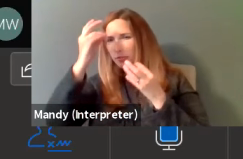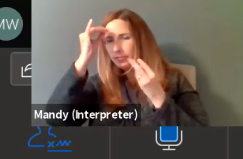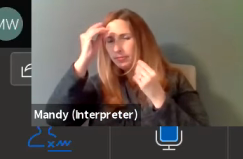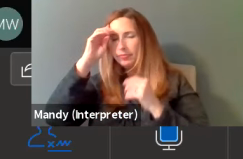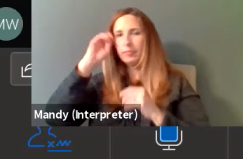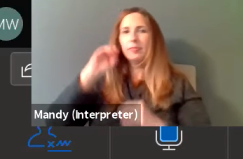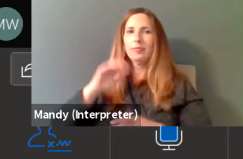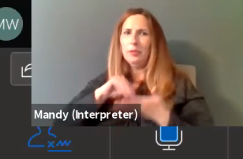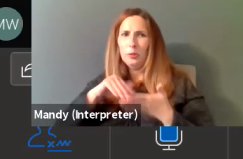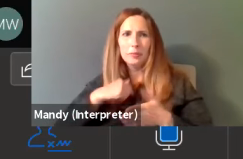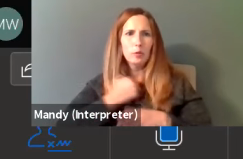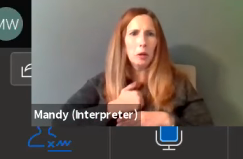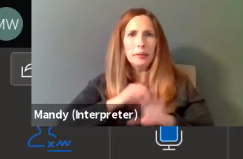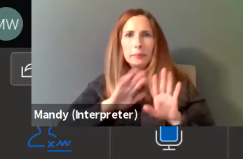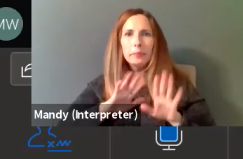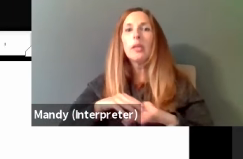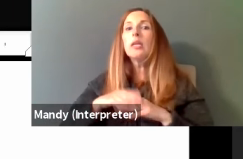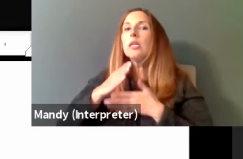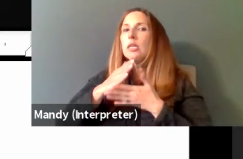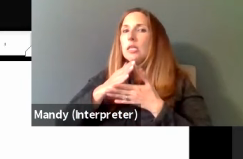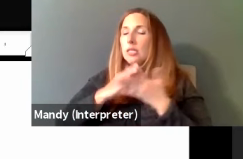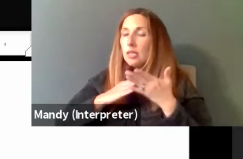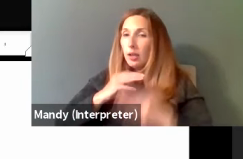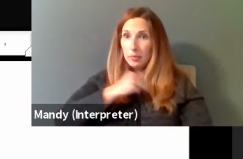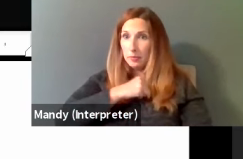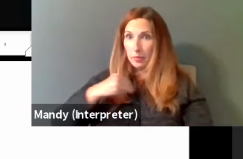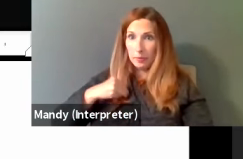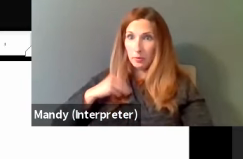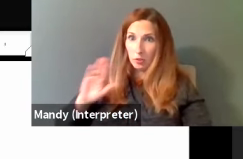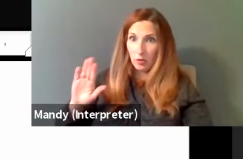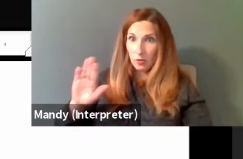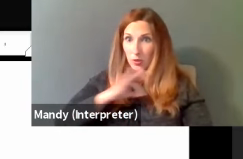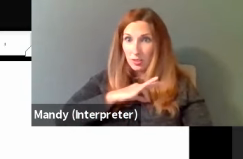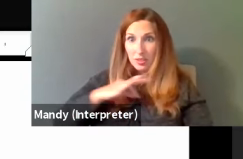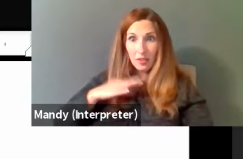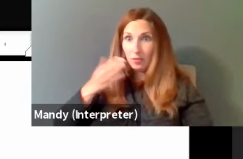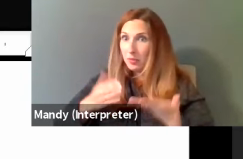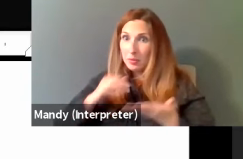Sorry. Some members of your staff may not use English as well. So at Exodus, that's the case.